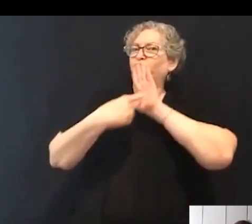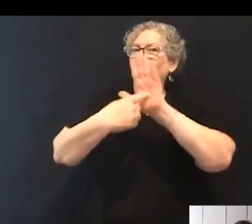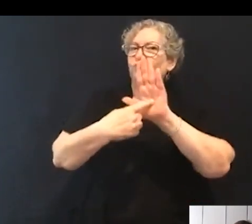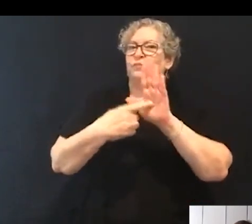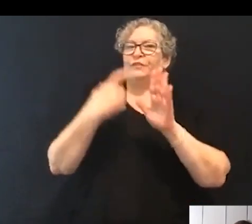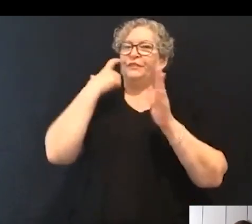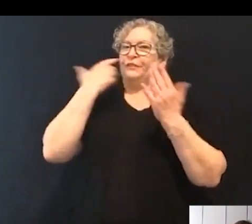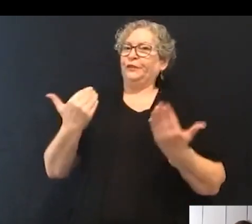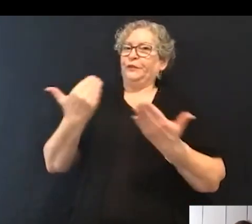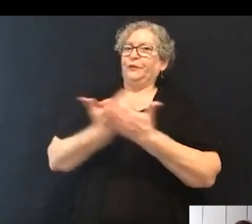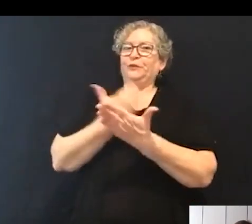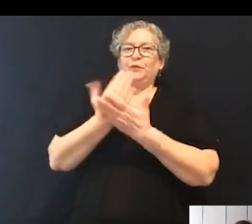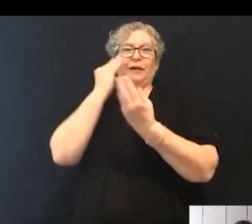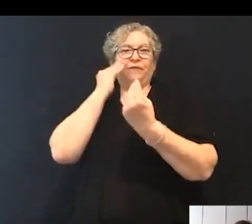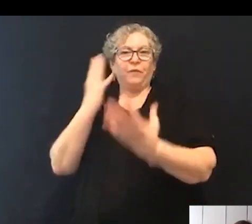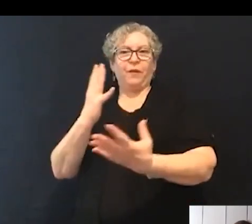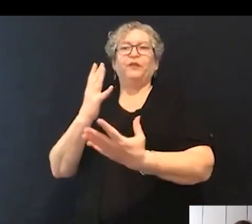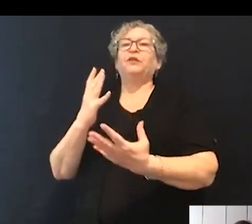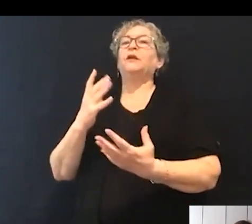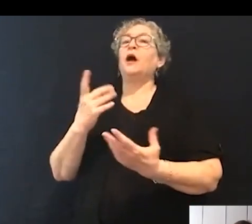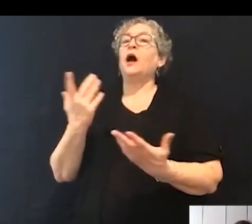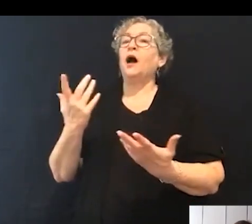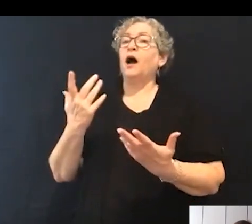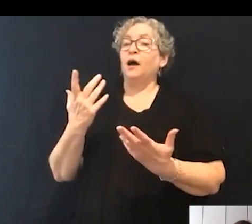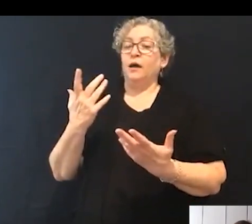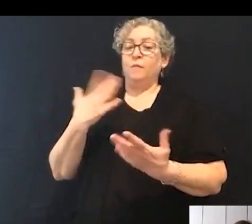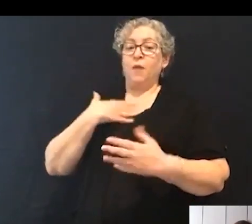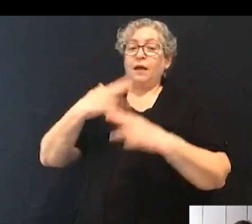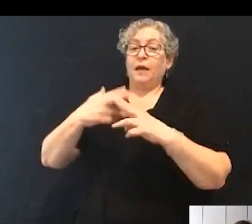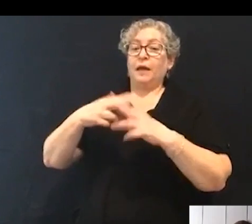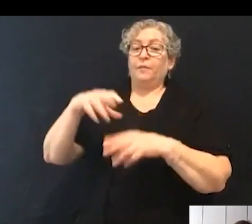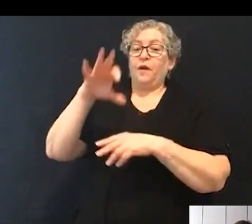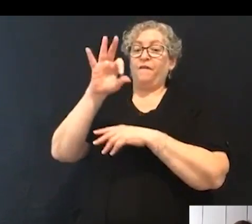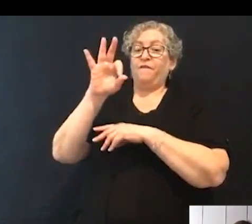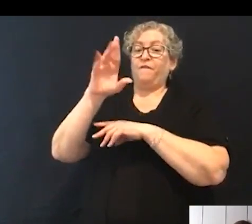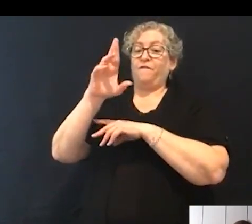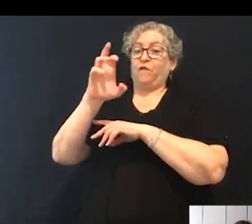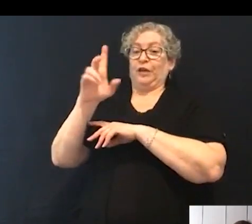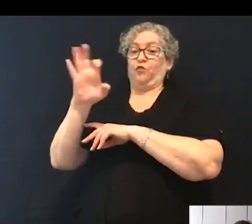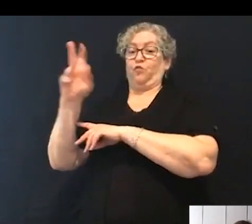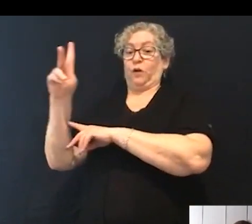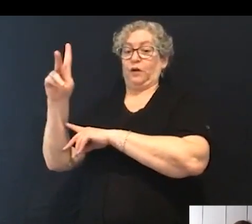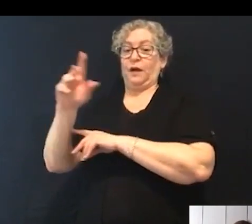clinical data. My name is Friedrich Asmus. I'm Vice President of Clinical Development